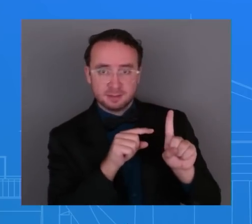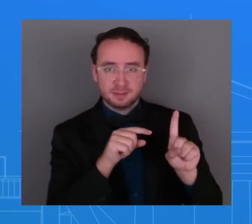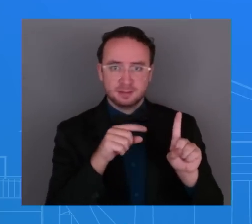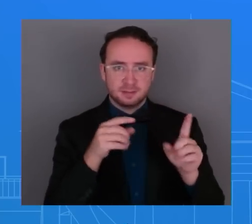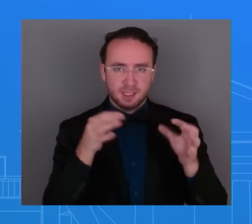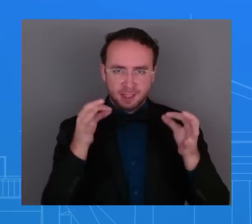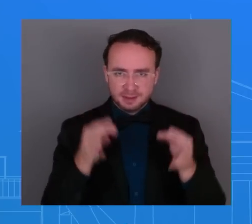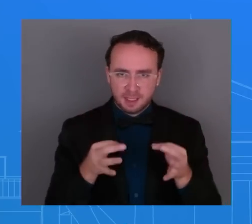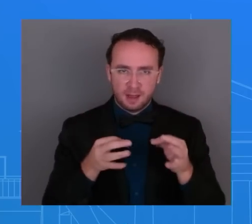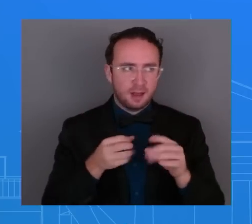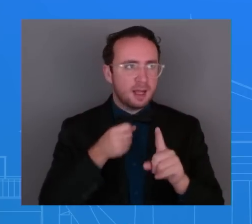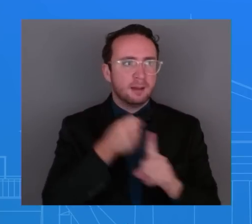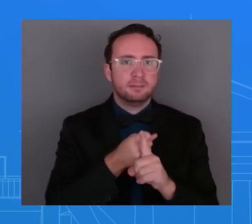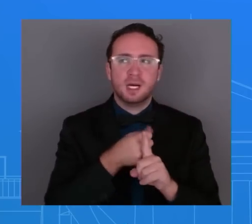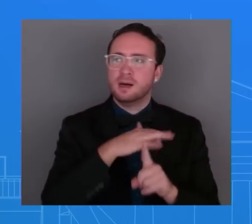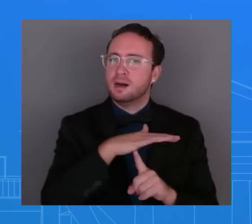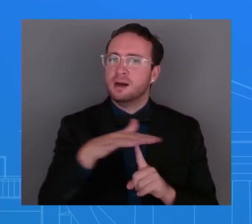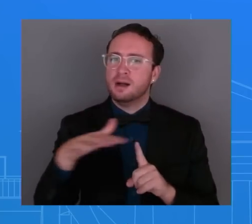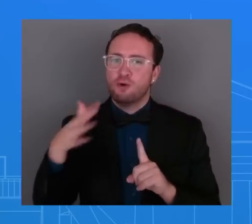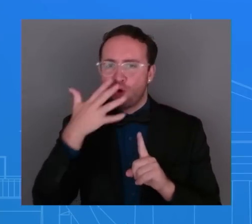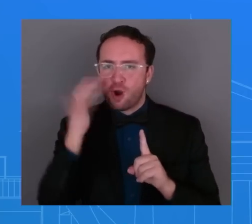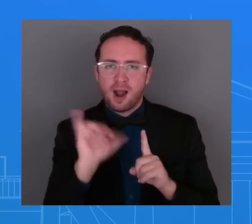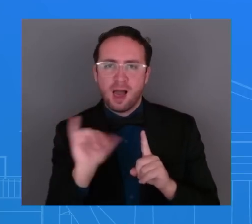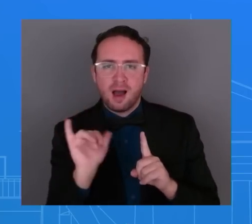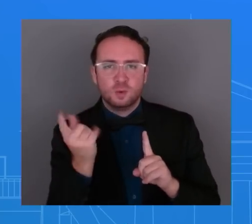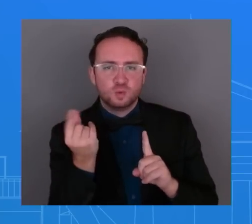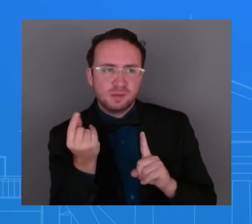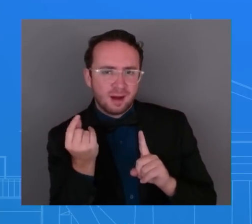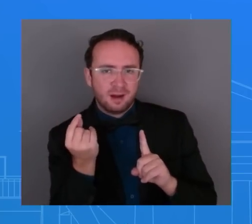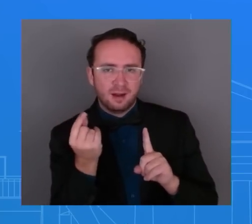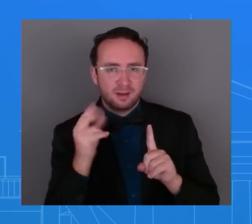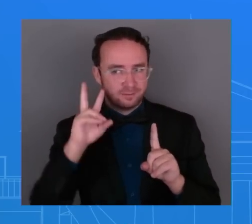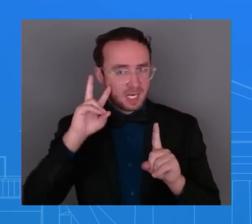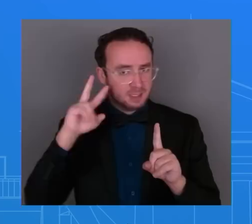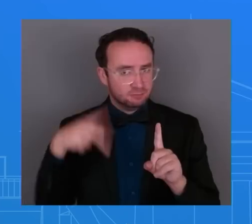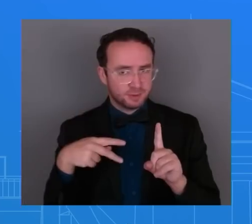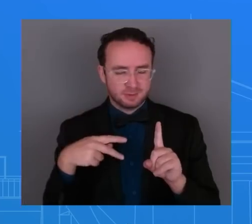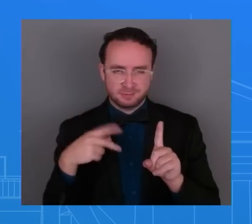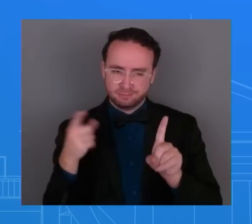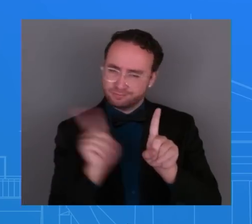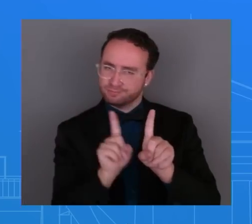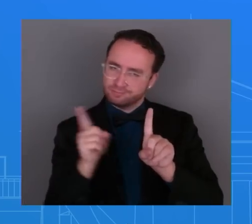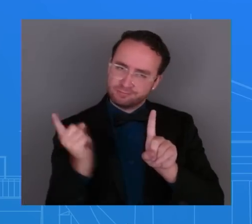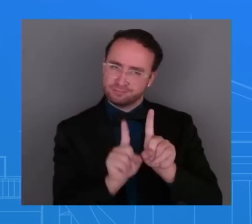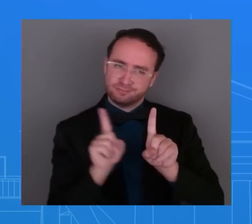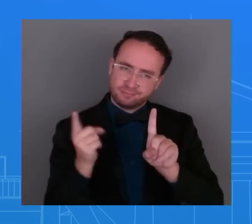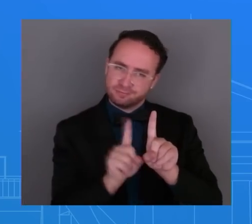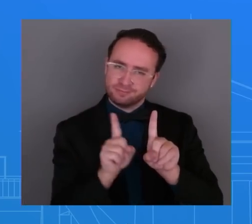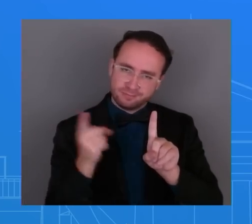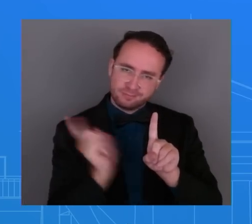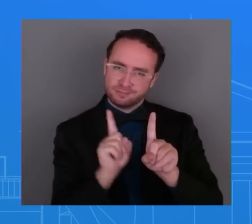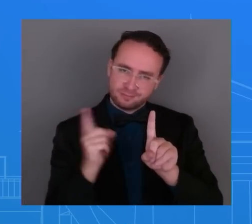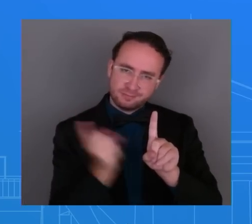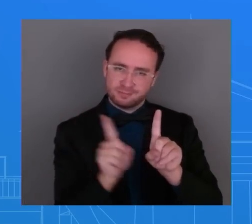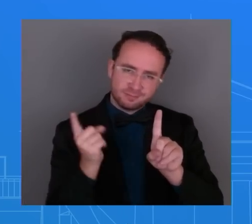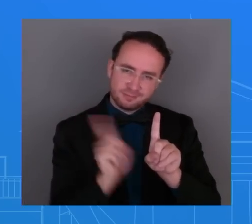And these have been -- and we've had, as you know, important moments, historic moments, and she's been a critical partner.